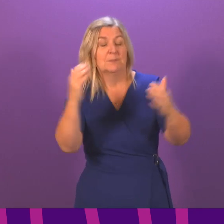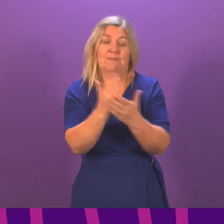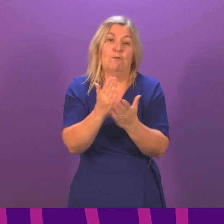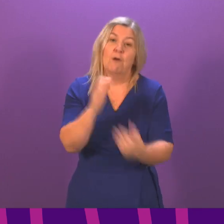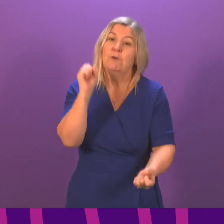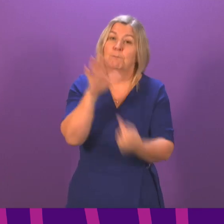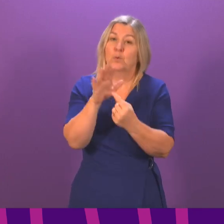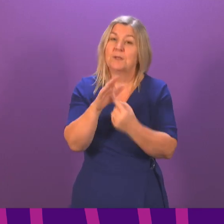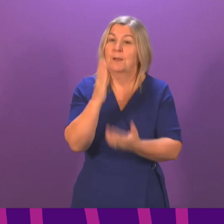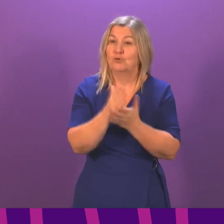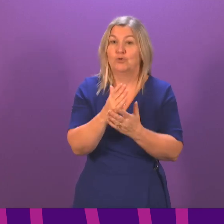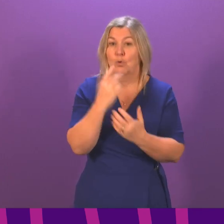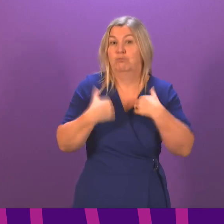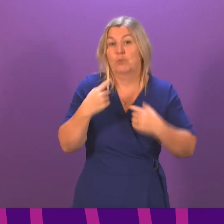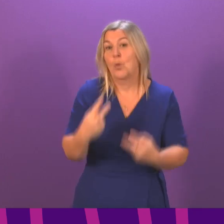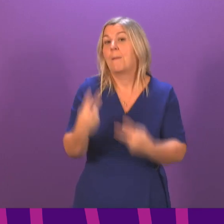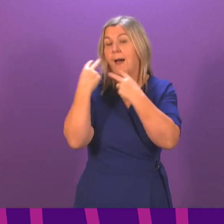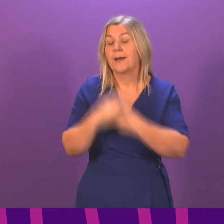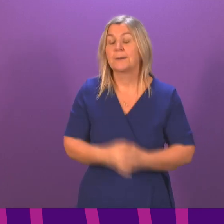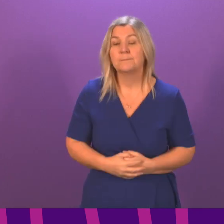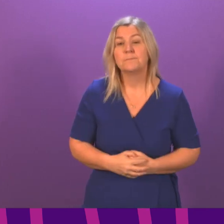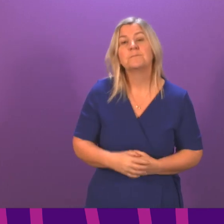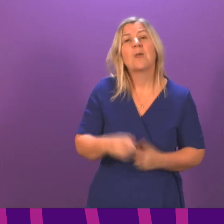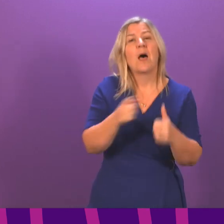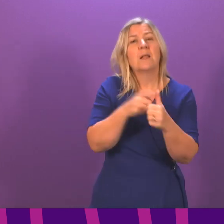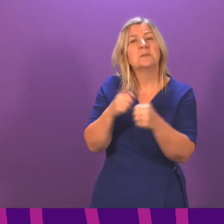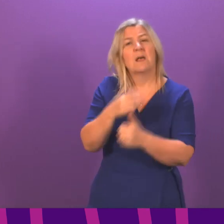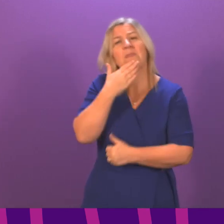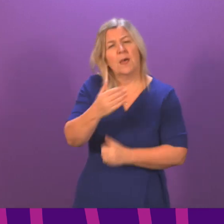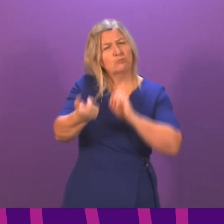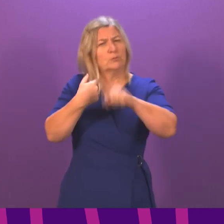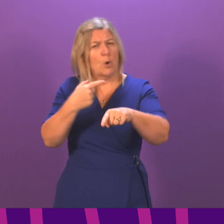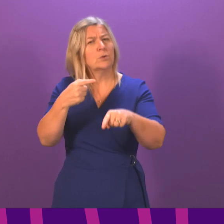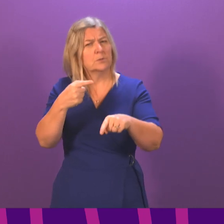Dr Allan: I thank the First Minister for her reference